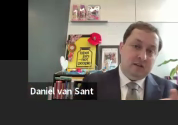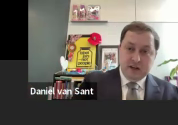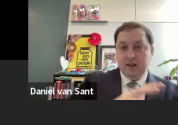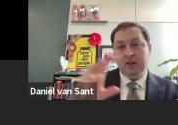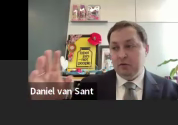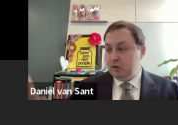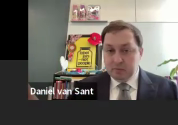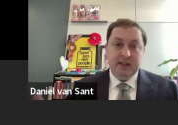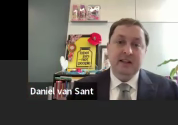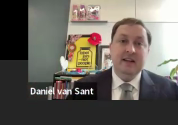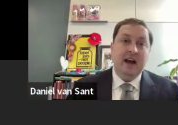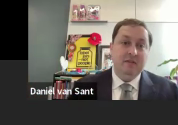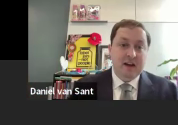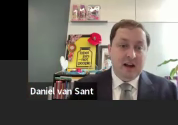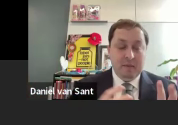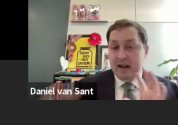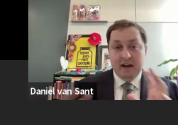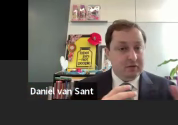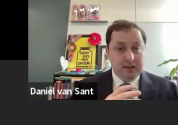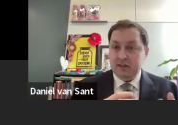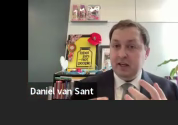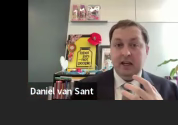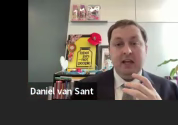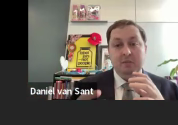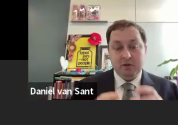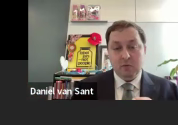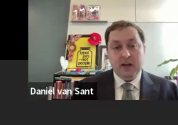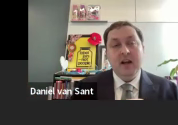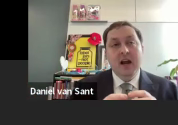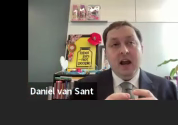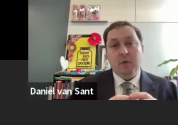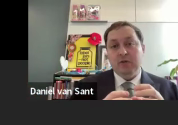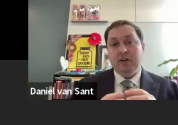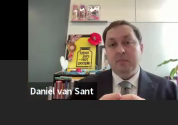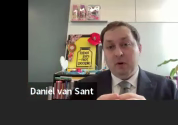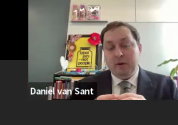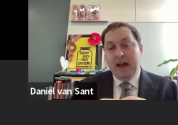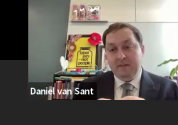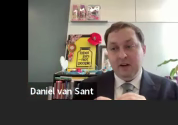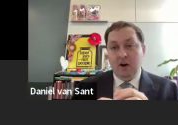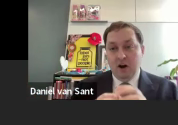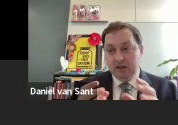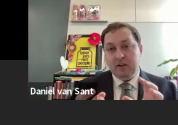hard of hearing through completely deaf and everything in between. And what's really important about having all